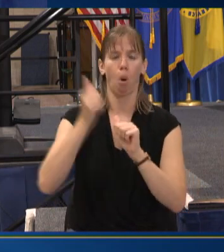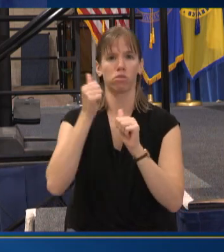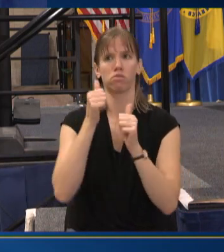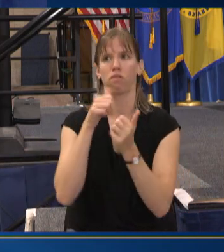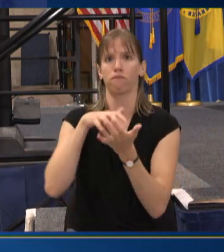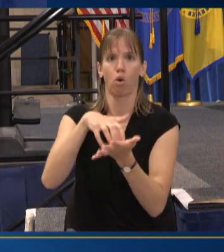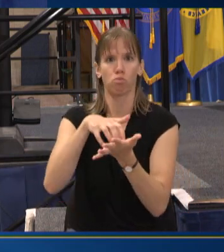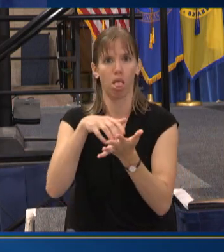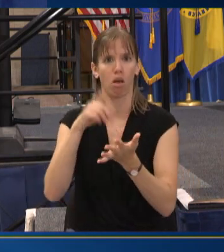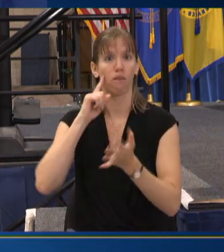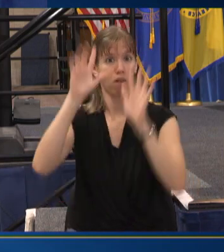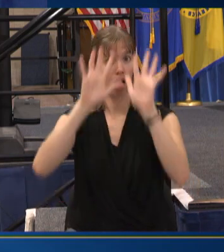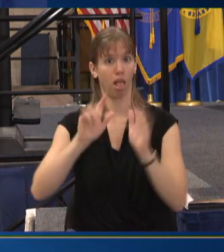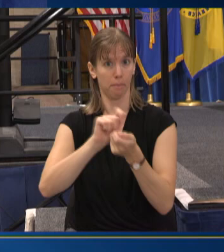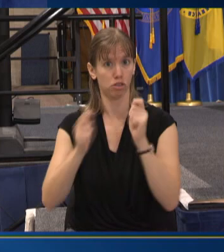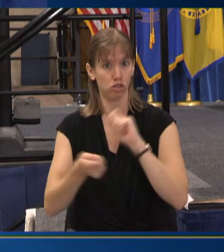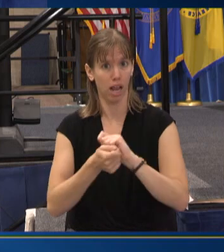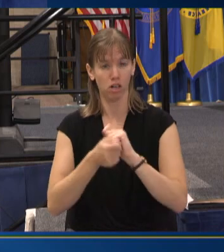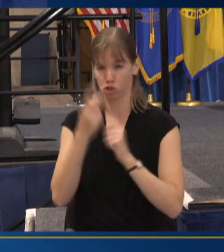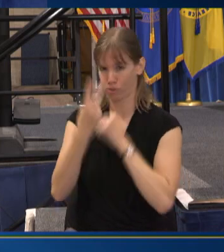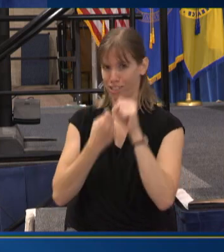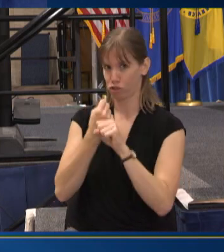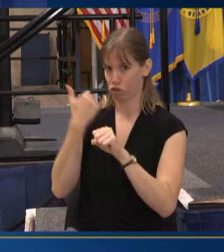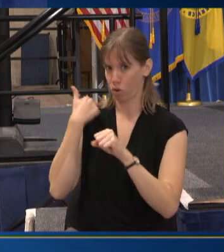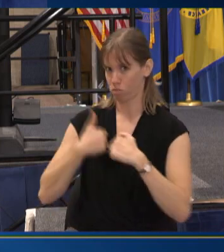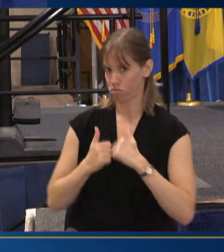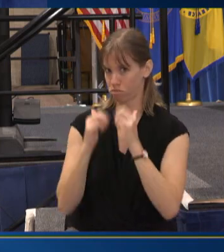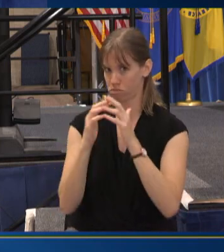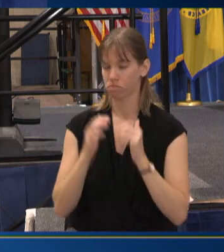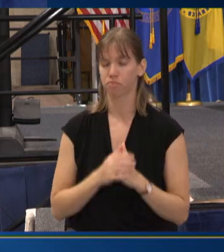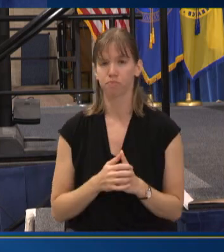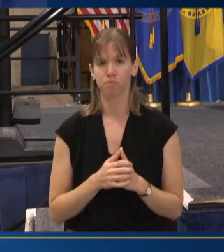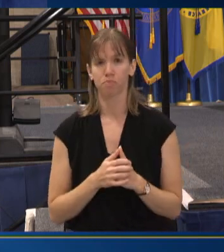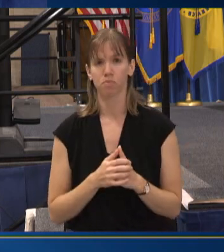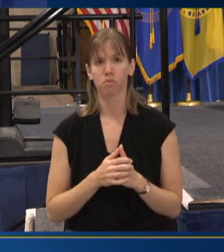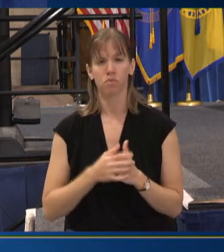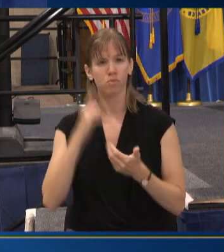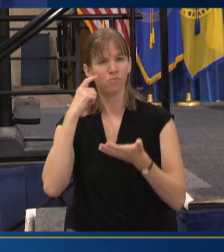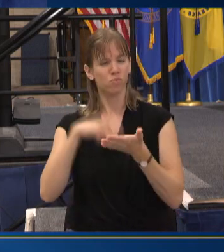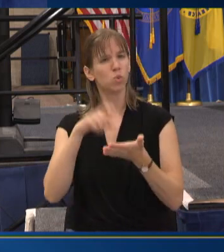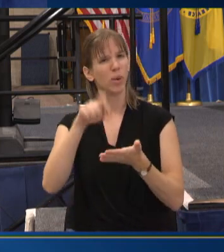Two years ago, we recognized the need to reach to the local level and that we would